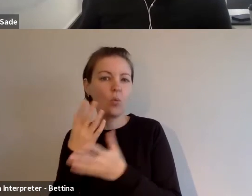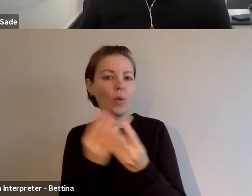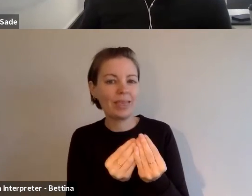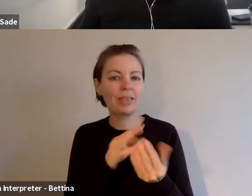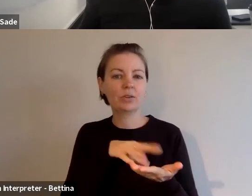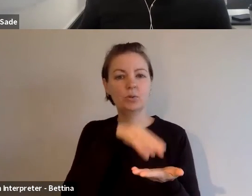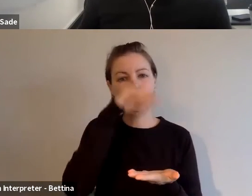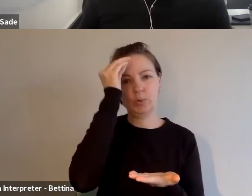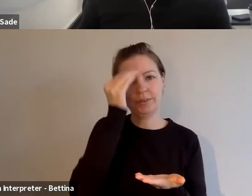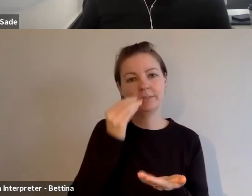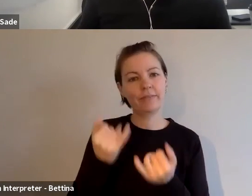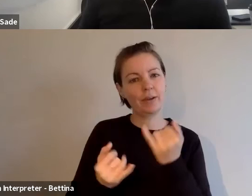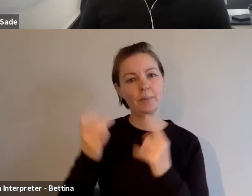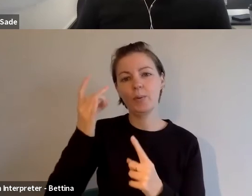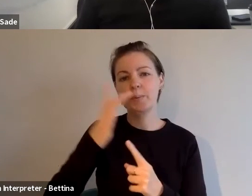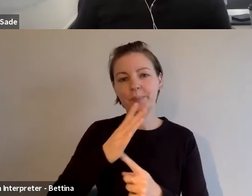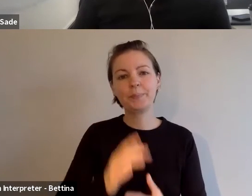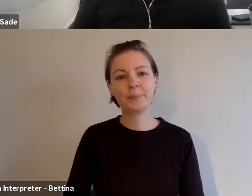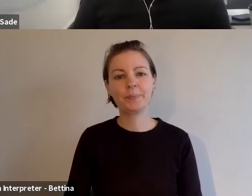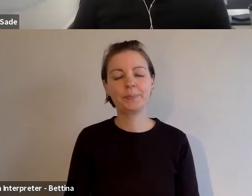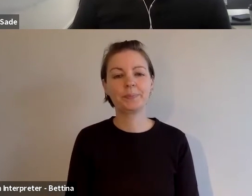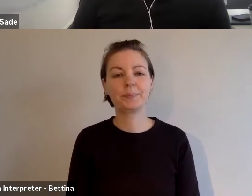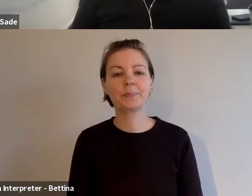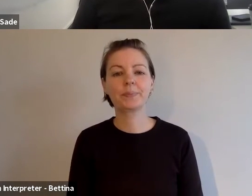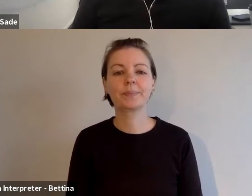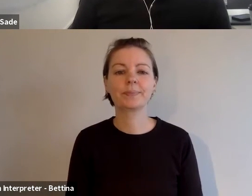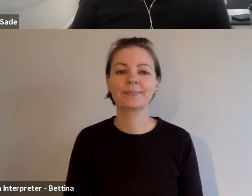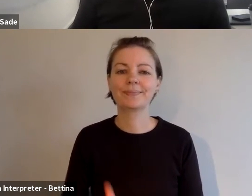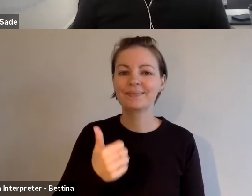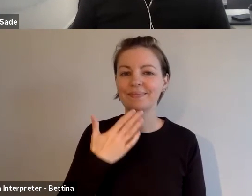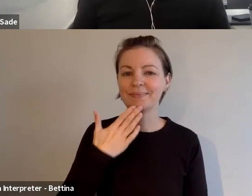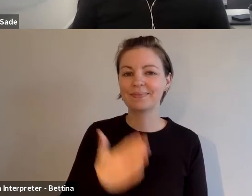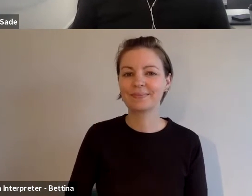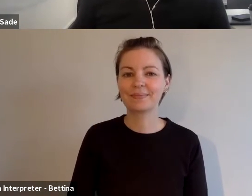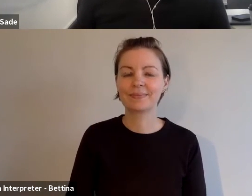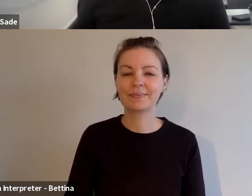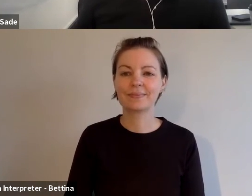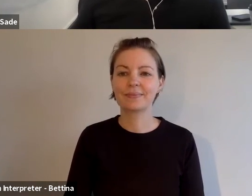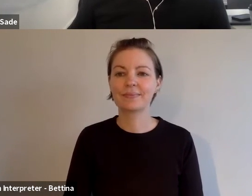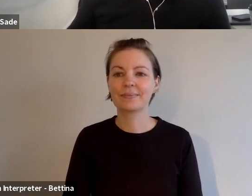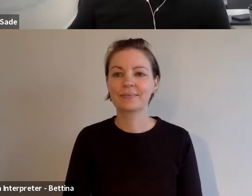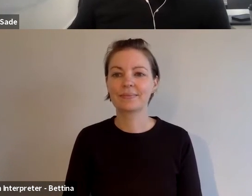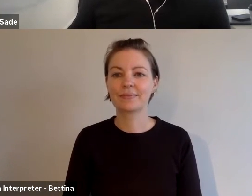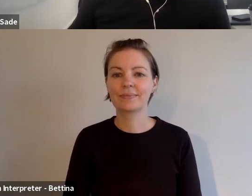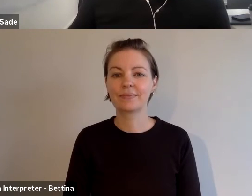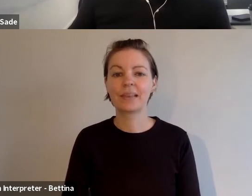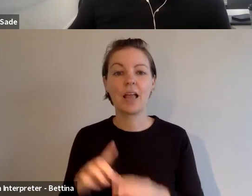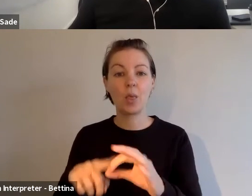Christen Cornell : Okay. Thank you. Okay, here is another question from an anonymous attendee.